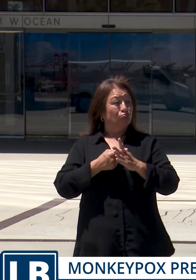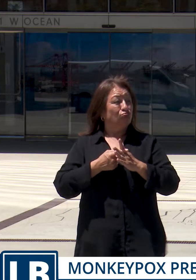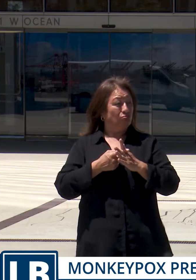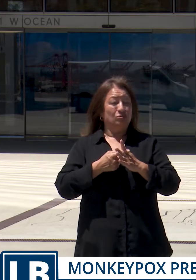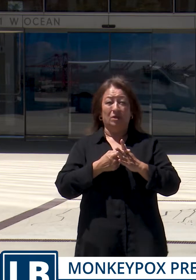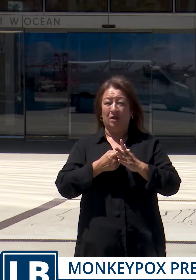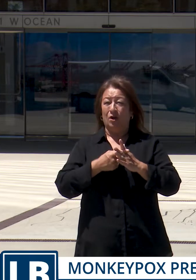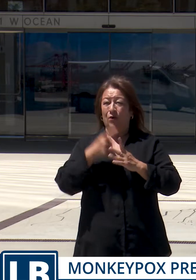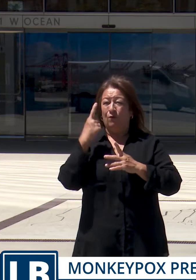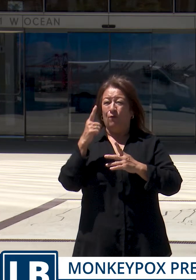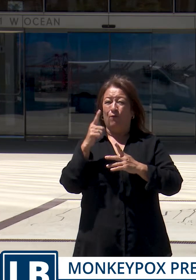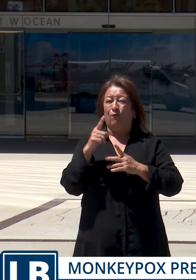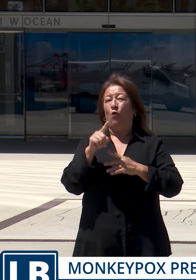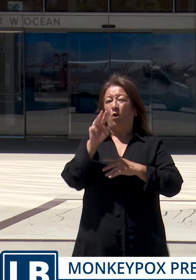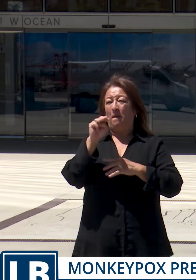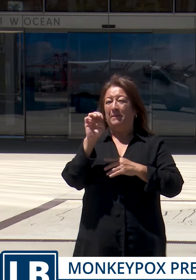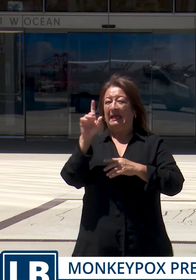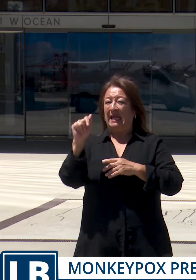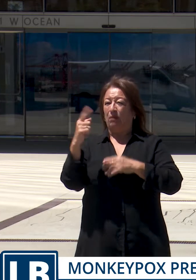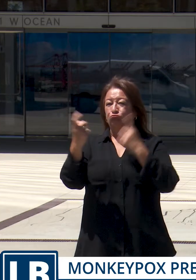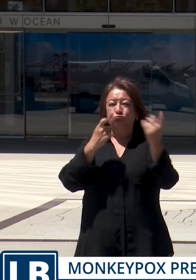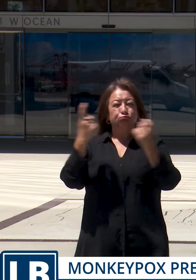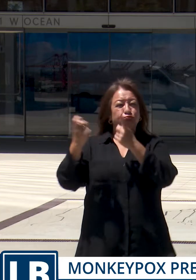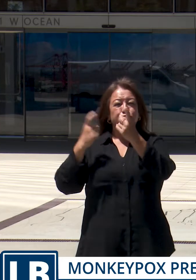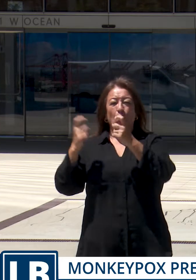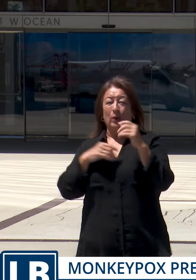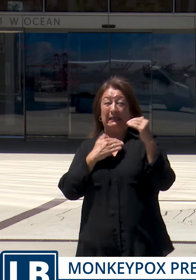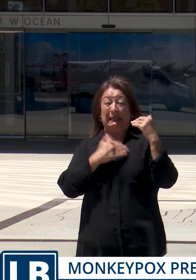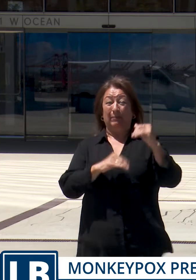media q and a and we're going to limit it to one question